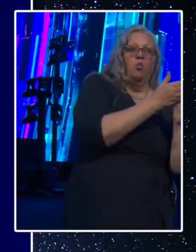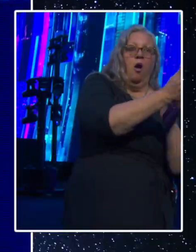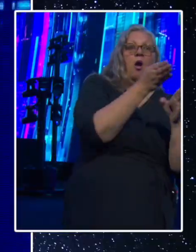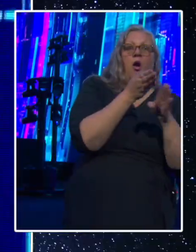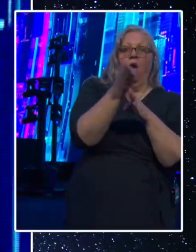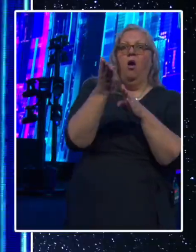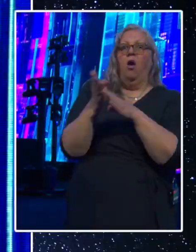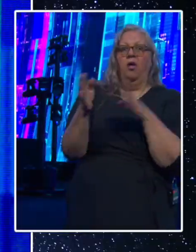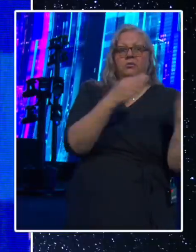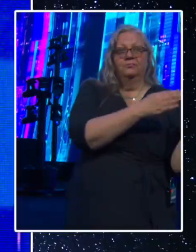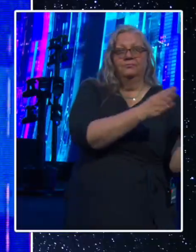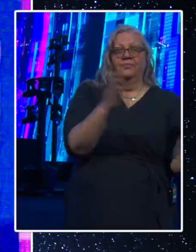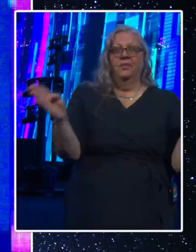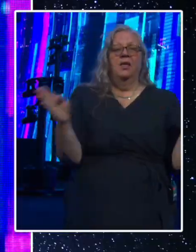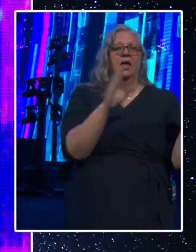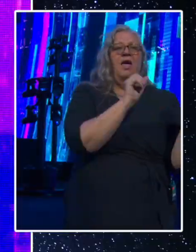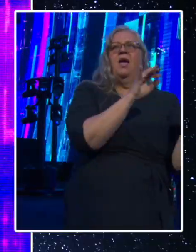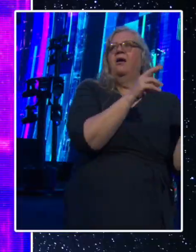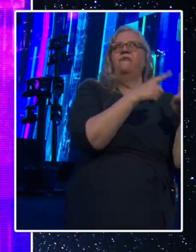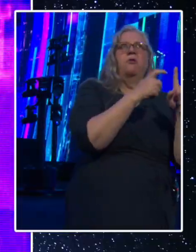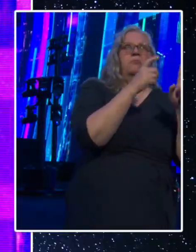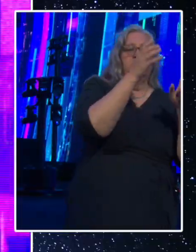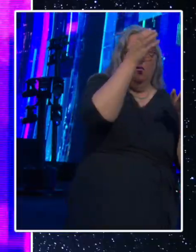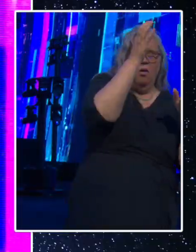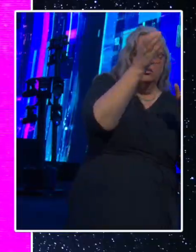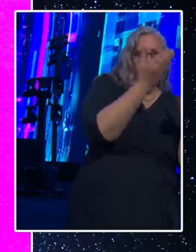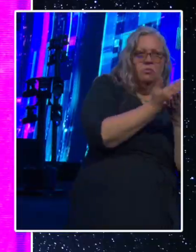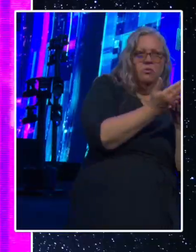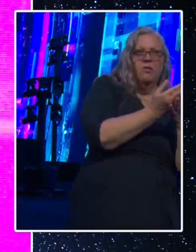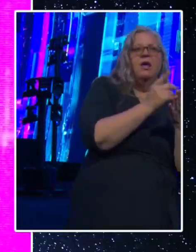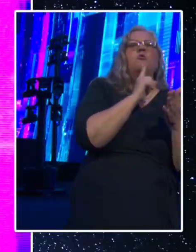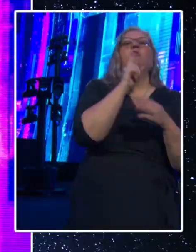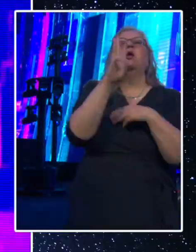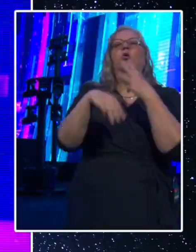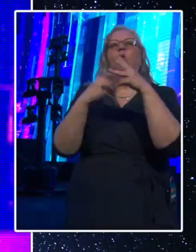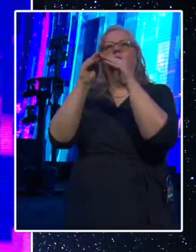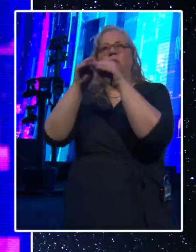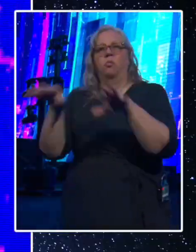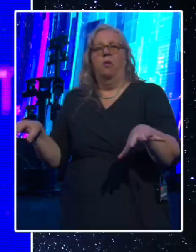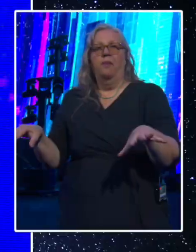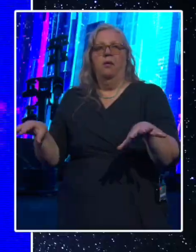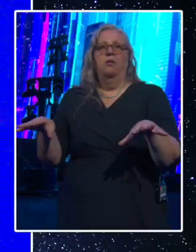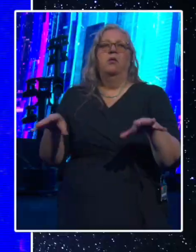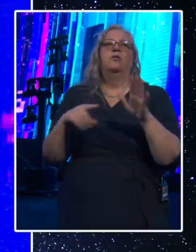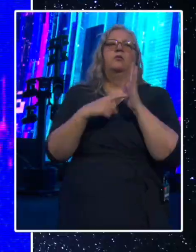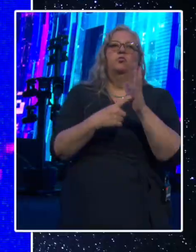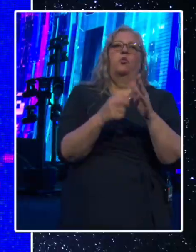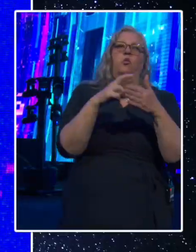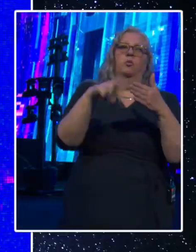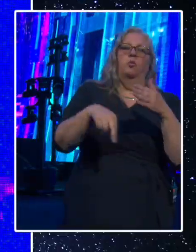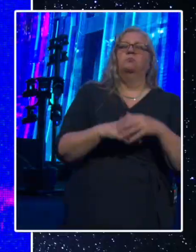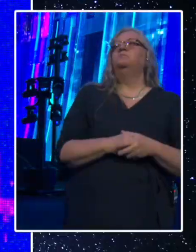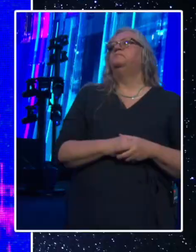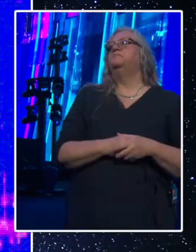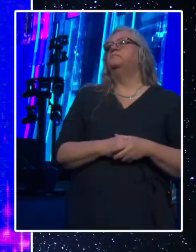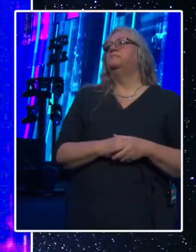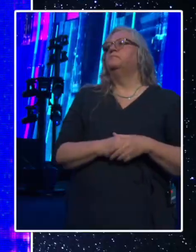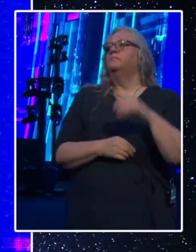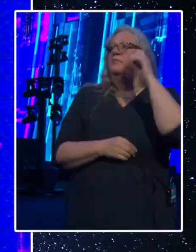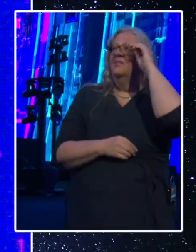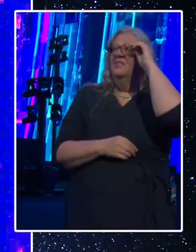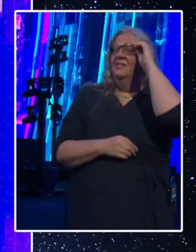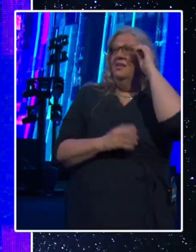Across every industry, AI is moving from proof of concept into real-world deployments that deliver results.